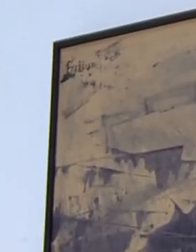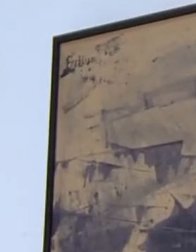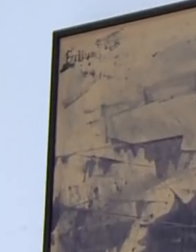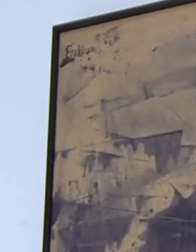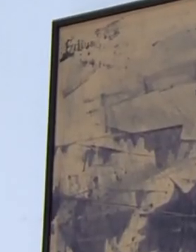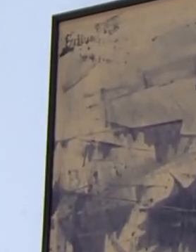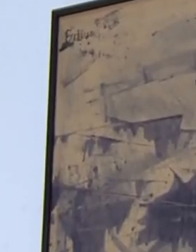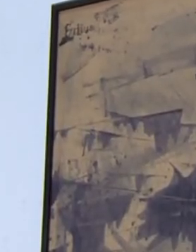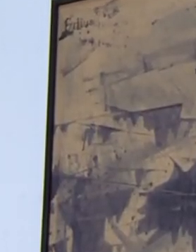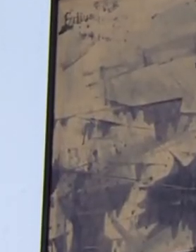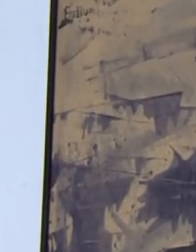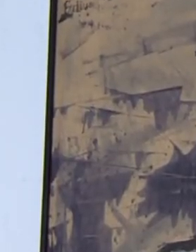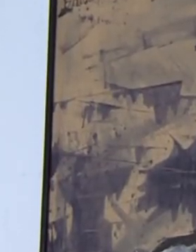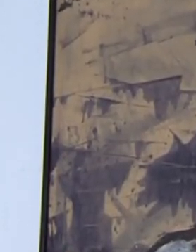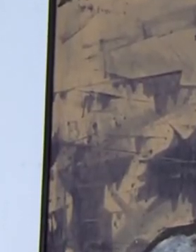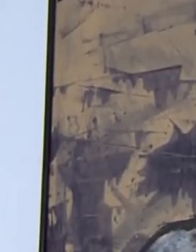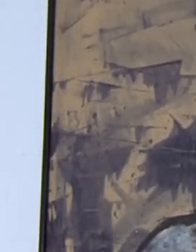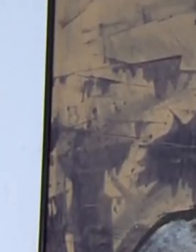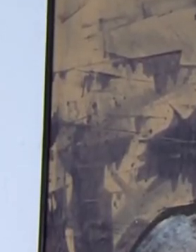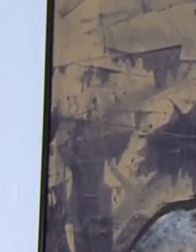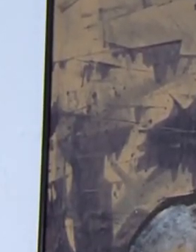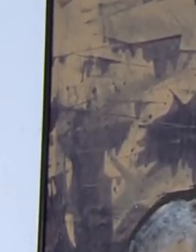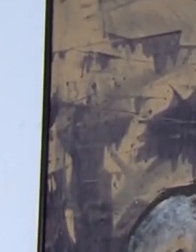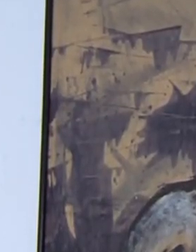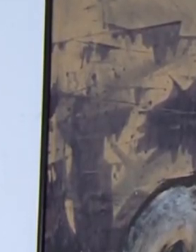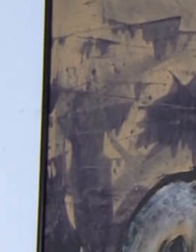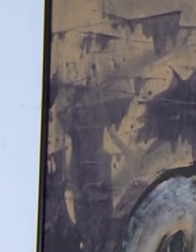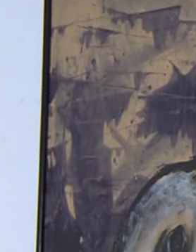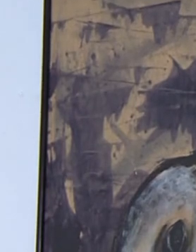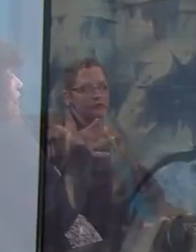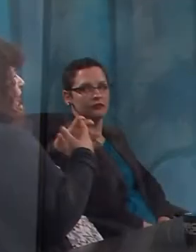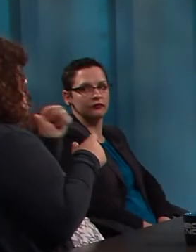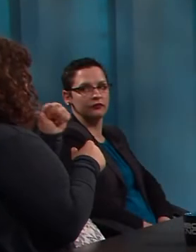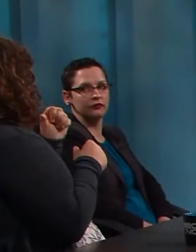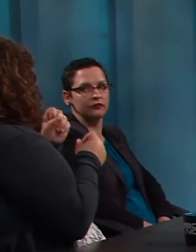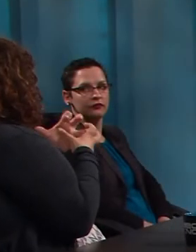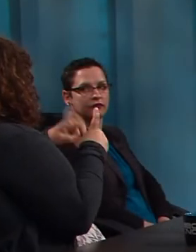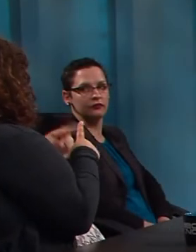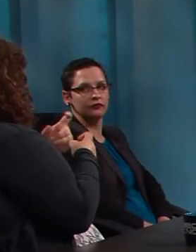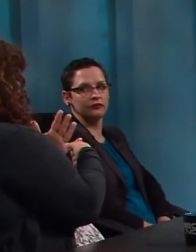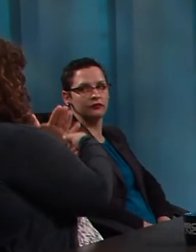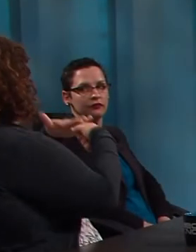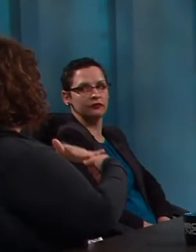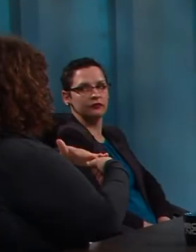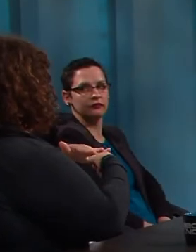YOU'D WANT TO SHOW PRIDE USING YELLOW OR LIGHT COLORS OR SHOW THE BEAUTY OF DEAF CULTURE.